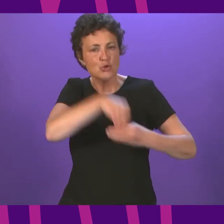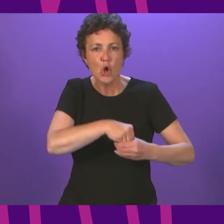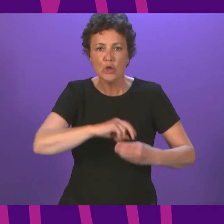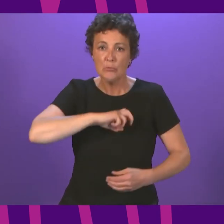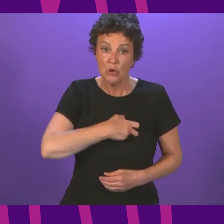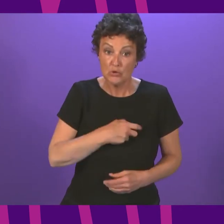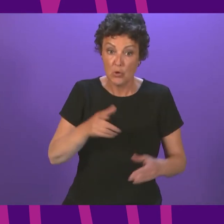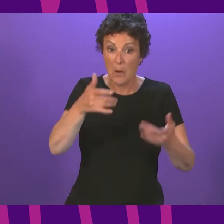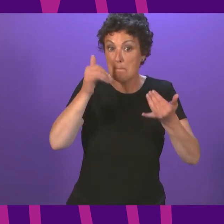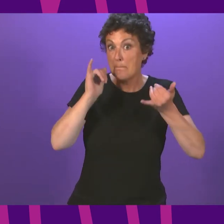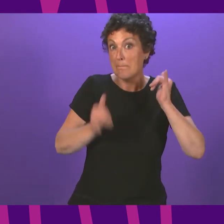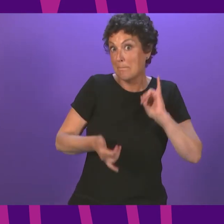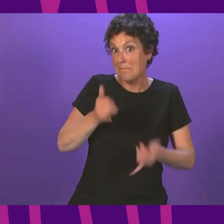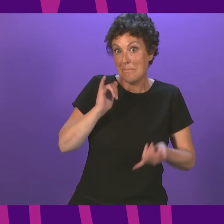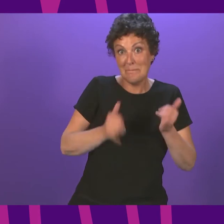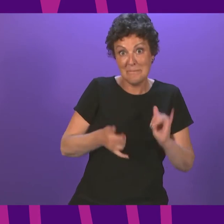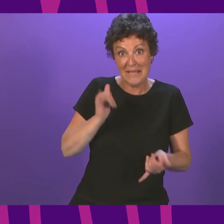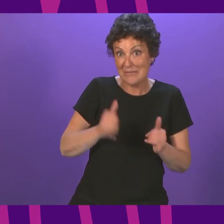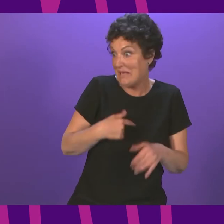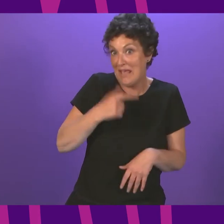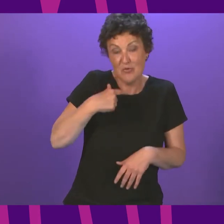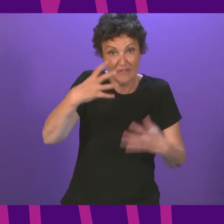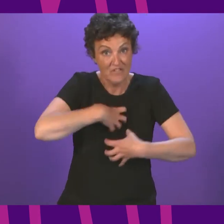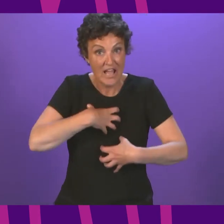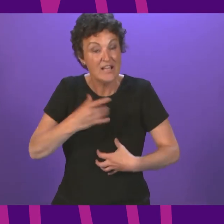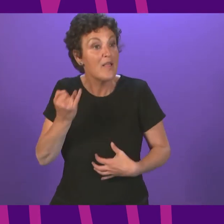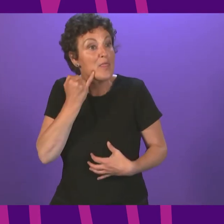perhaps, members might consider supporting the proposal in the chamber today.